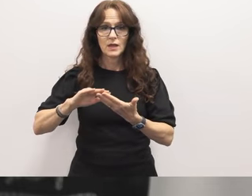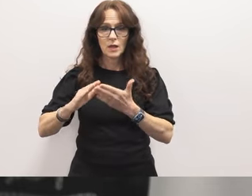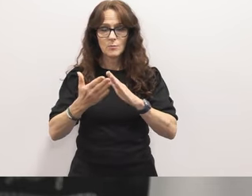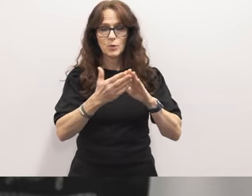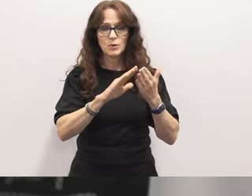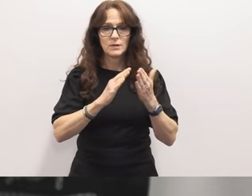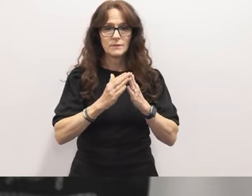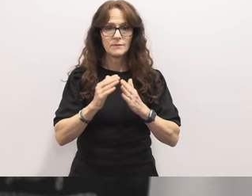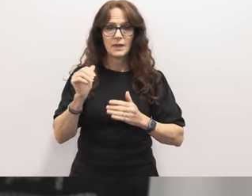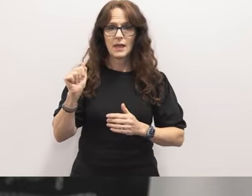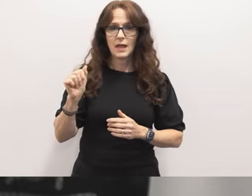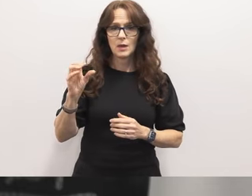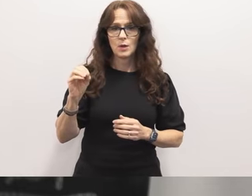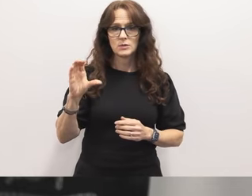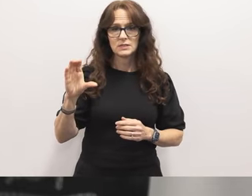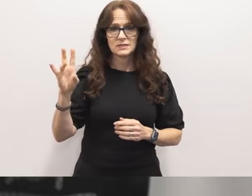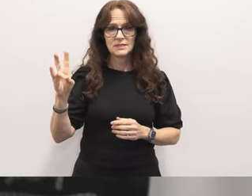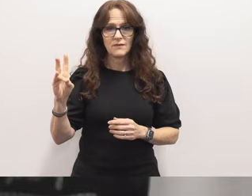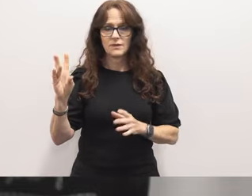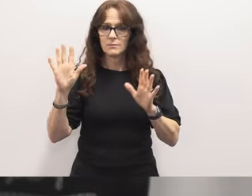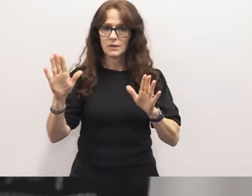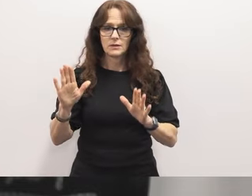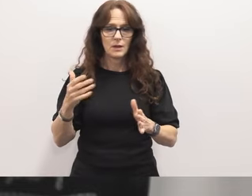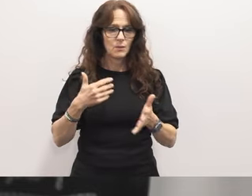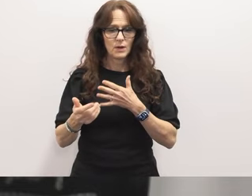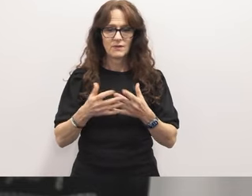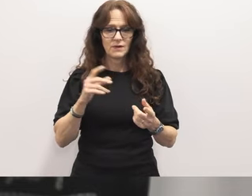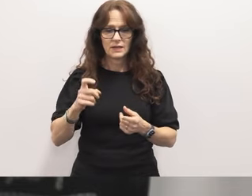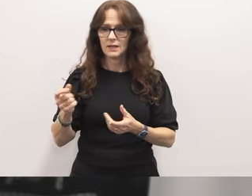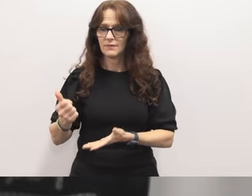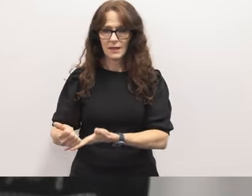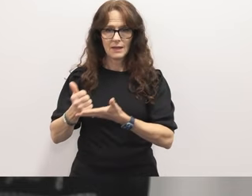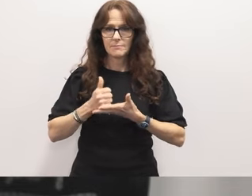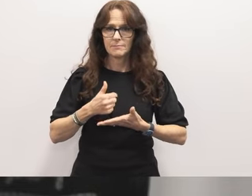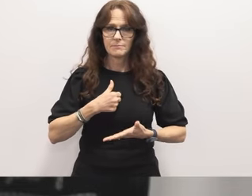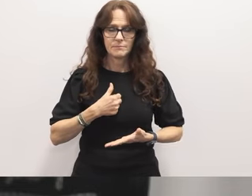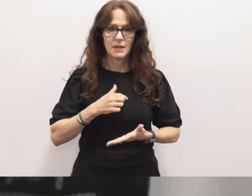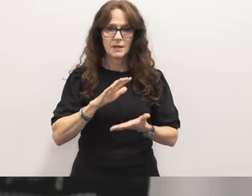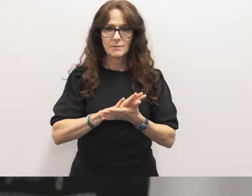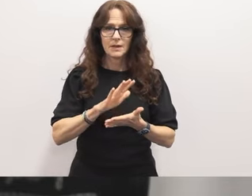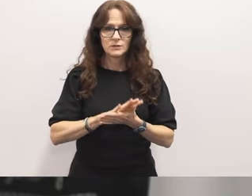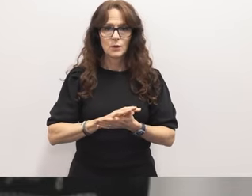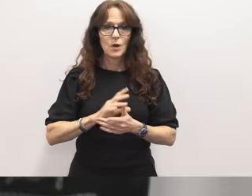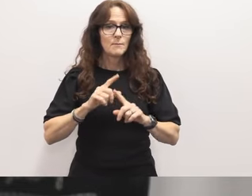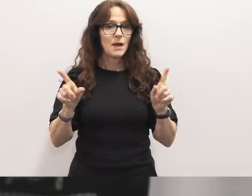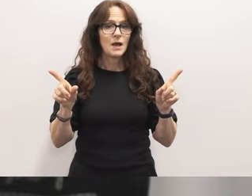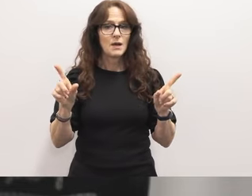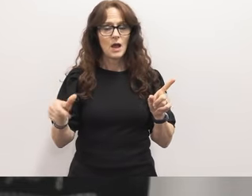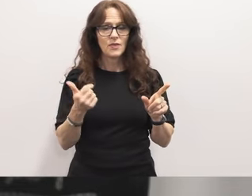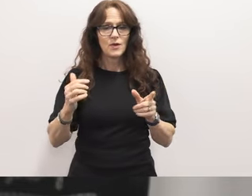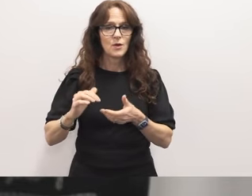AOC7 has been outstanding, anything I need there, they're for me and my school, but we have other partnerships too.